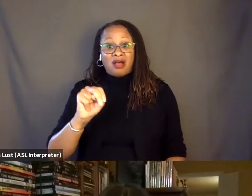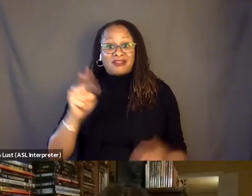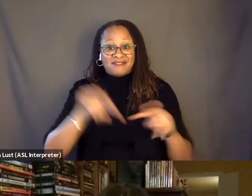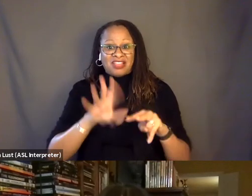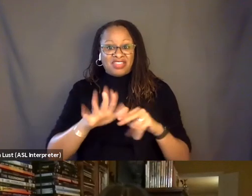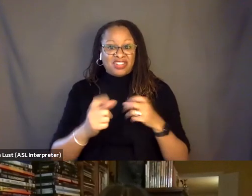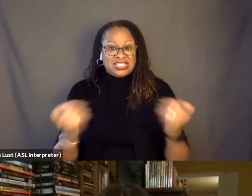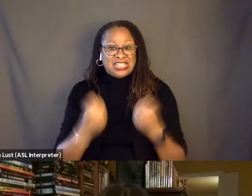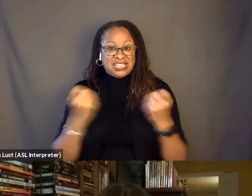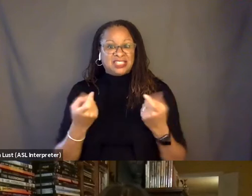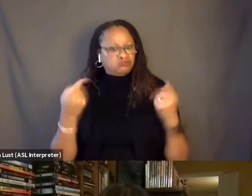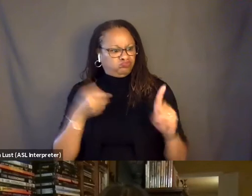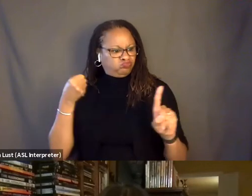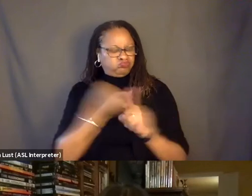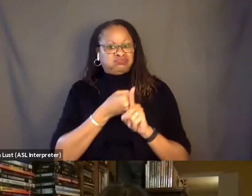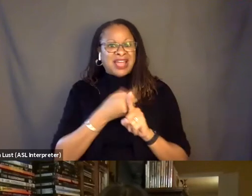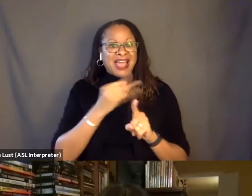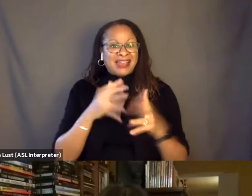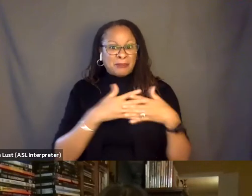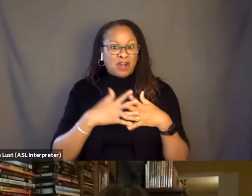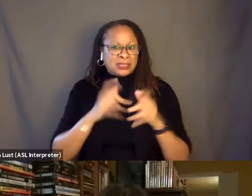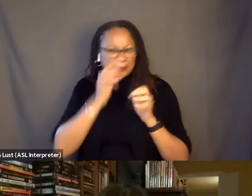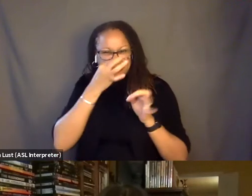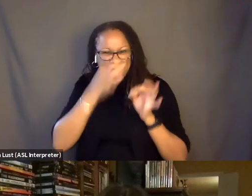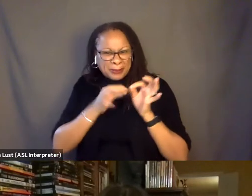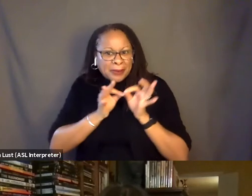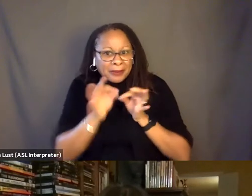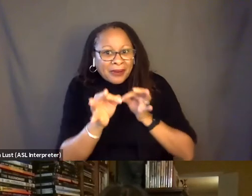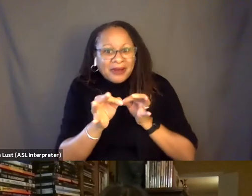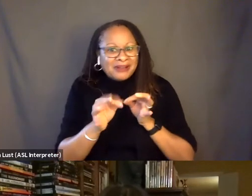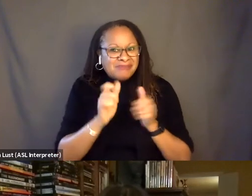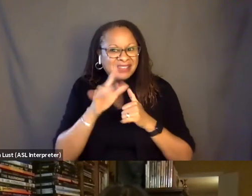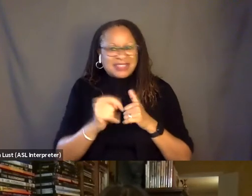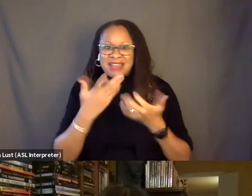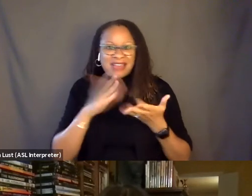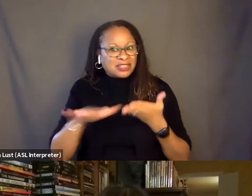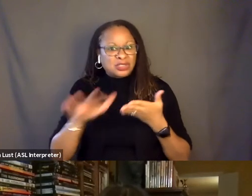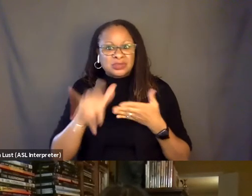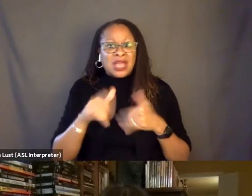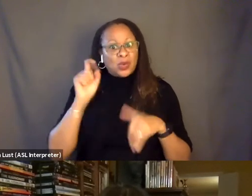and Americans squeaked by. You have to do something about it. Yeah, we do. We definitely do.